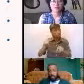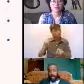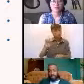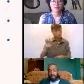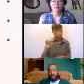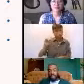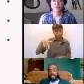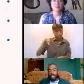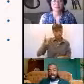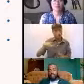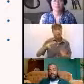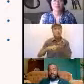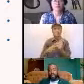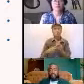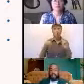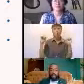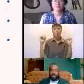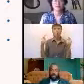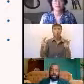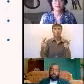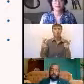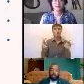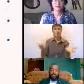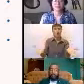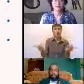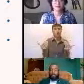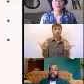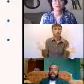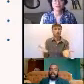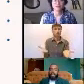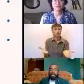or less right and so that's very important. But.